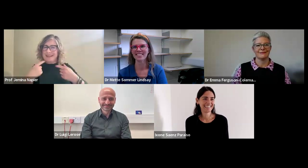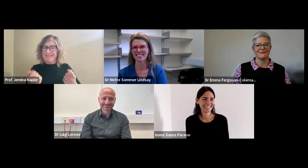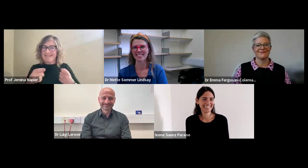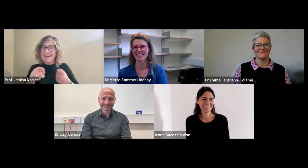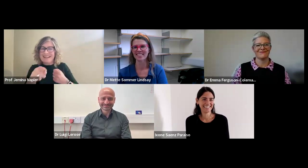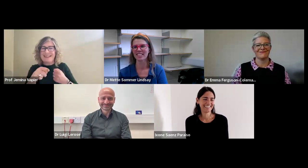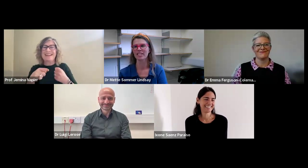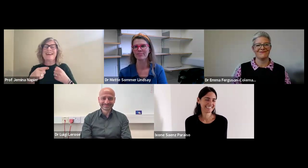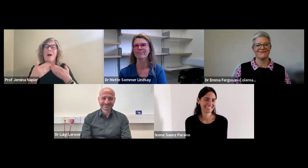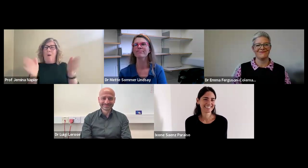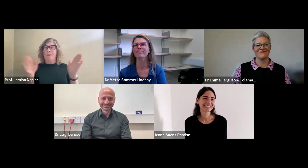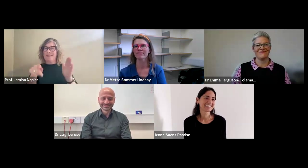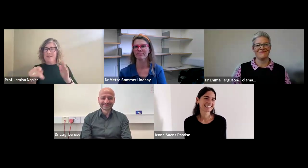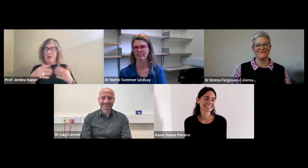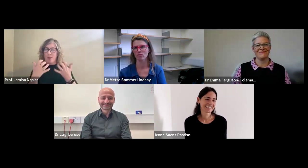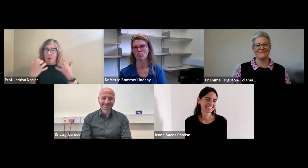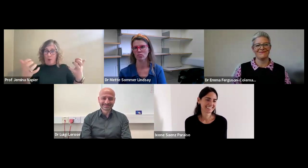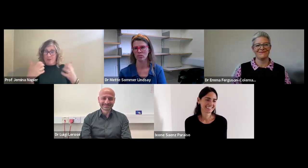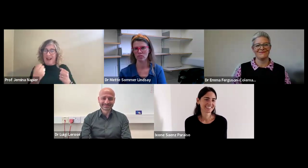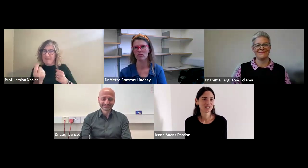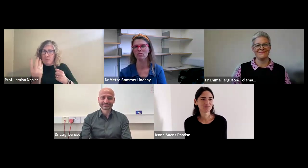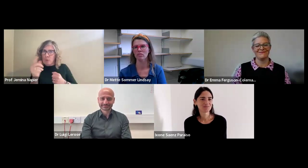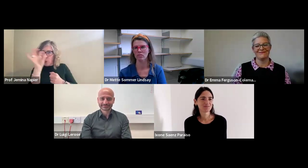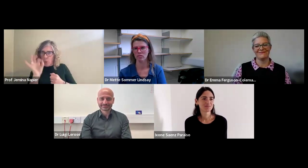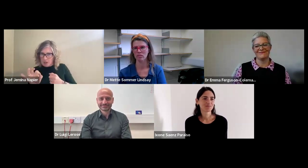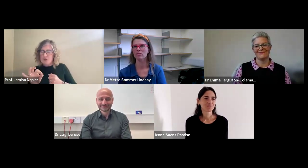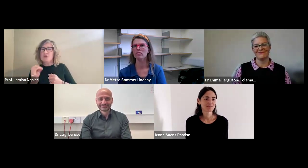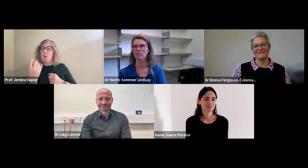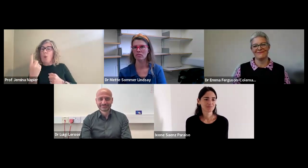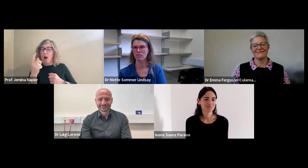questions that I would love to follow up with but I'm going to open up to the audience. We've